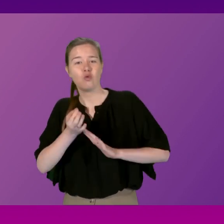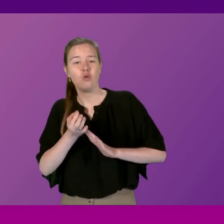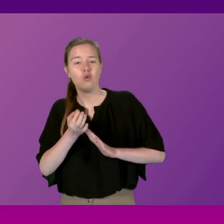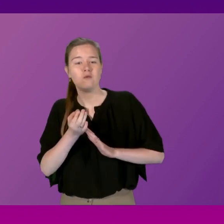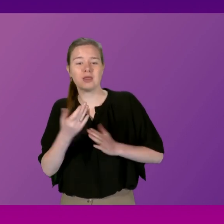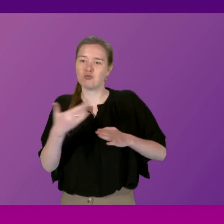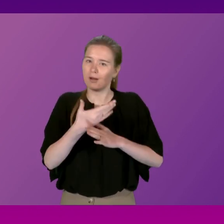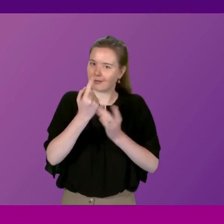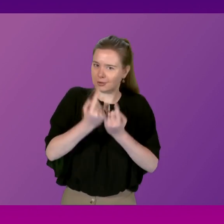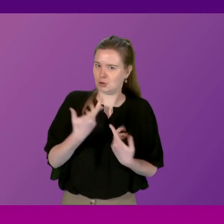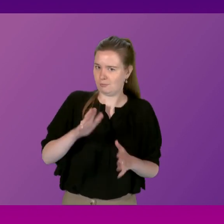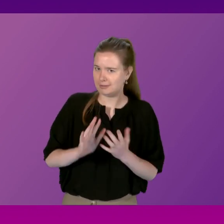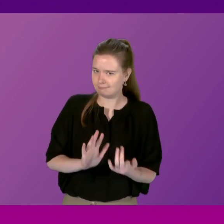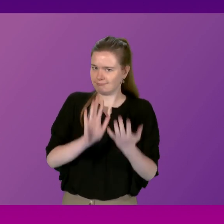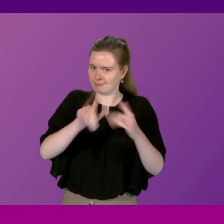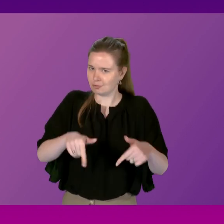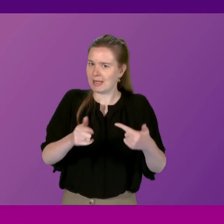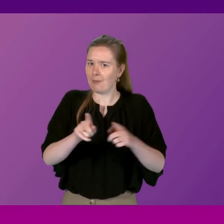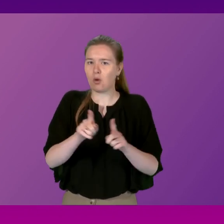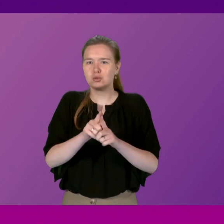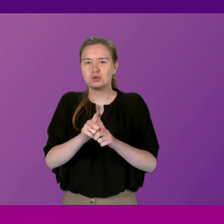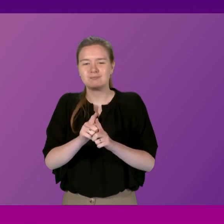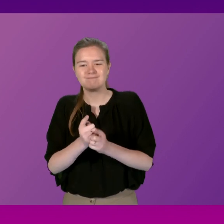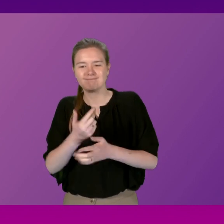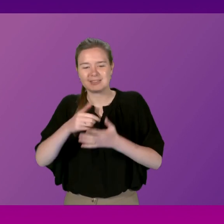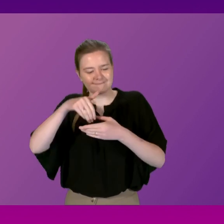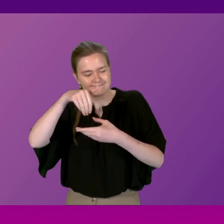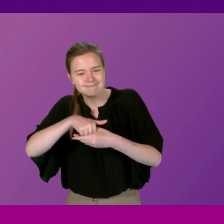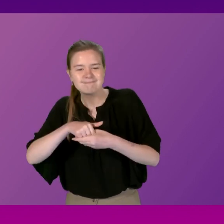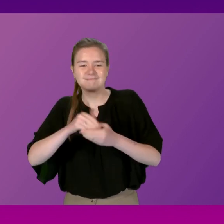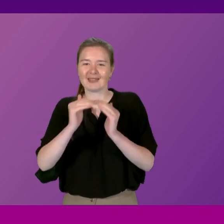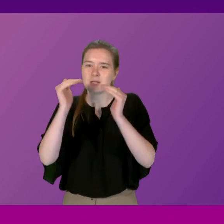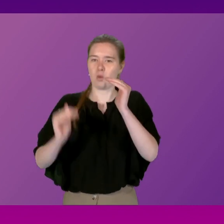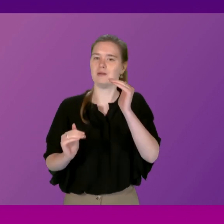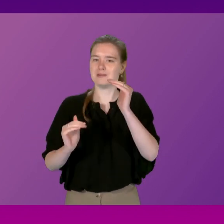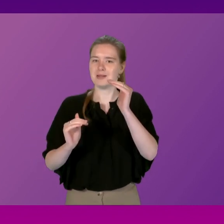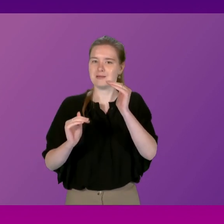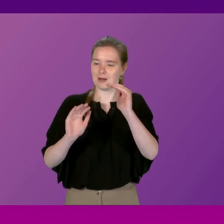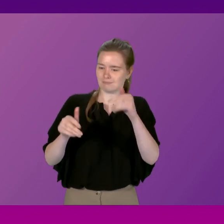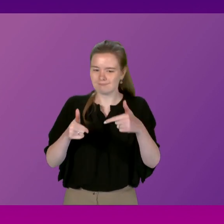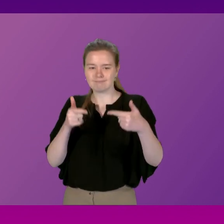practical issues that we face, but to undo the systemic inequality that stacks everything up against us.